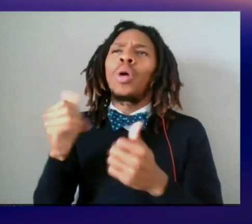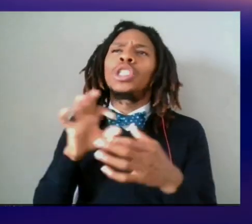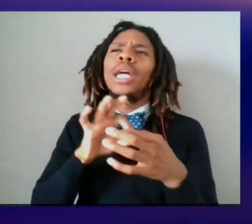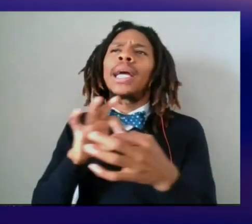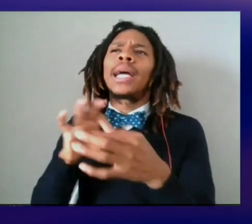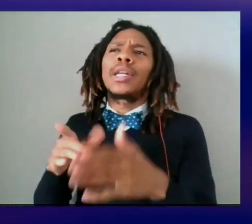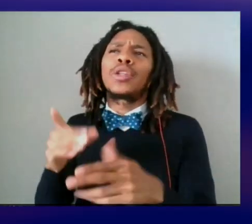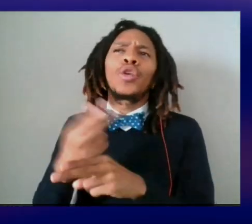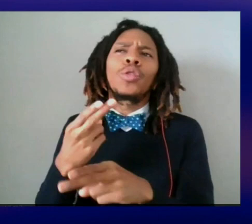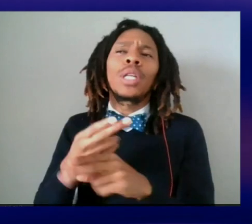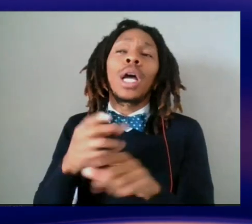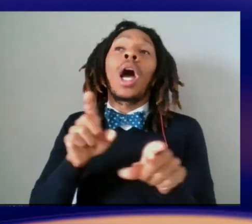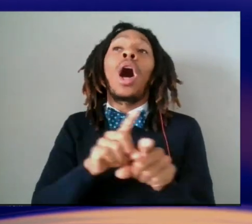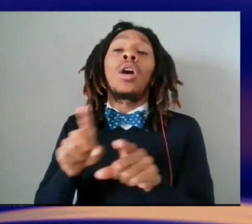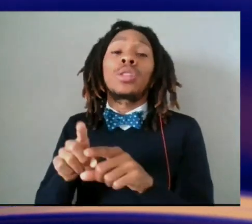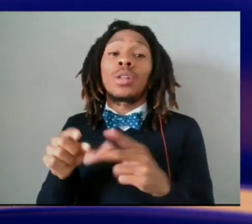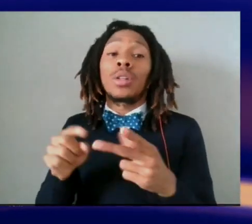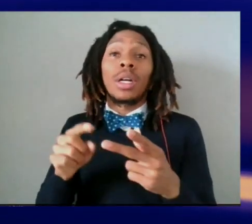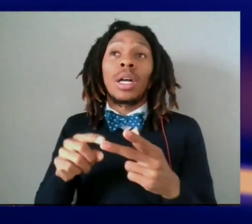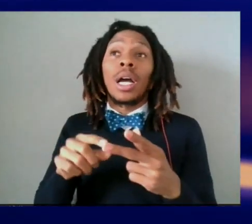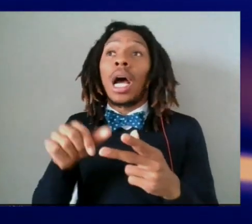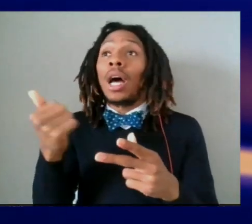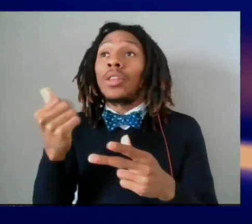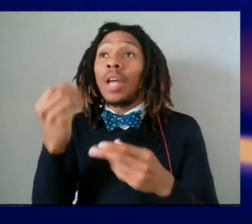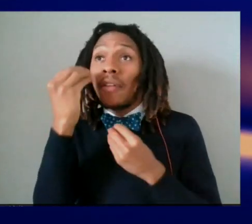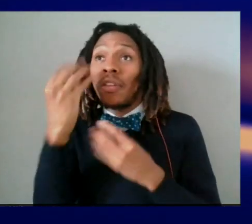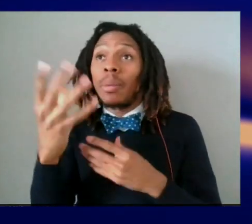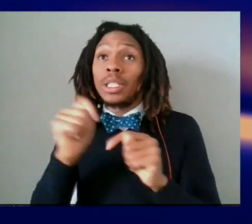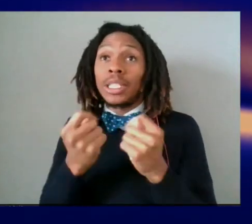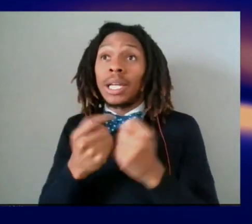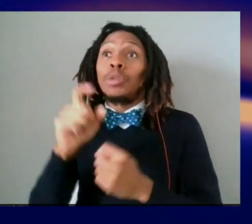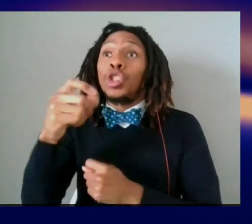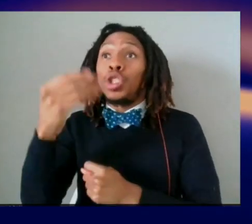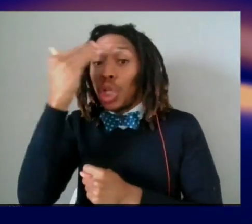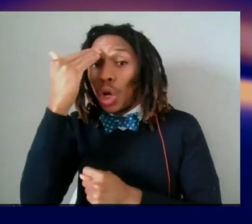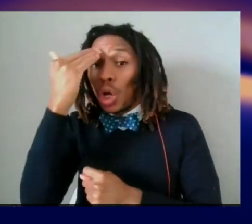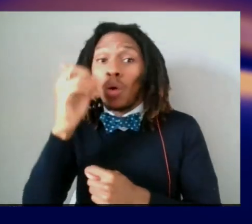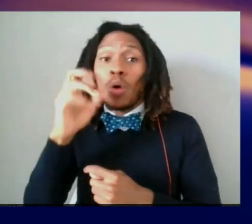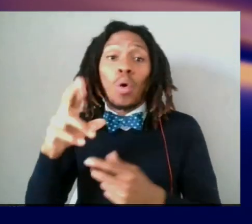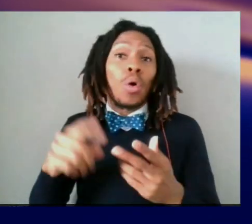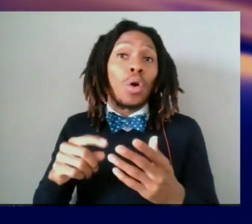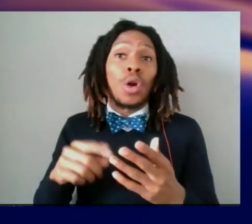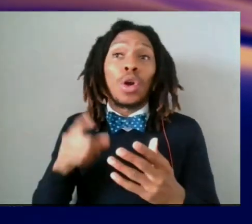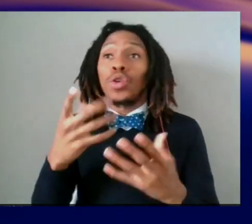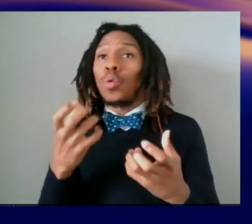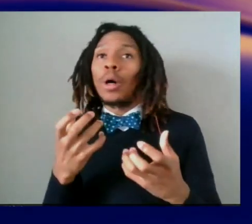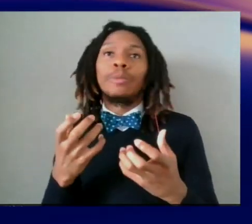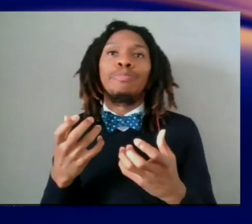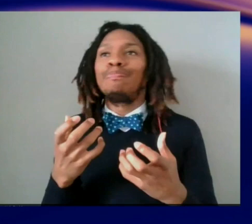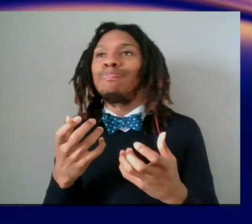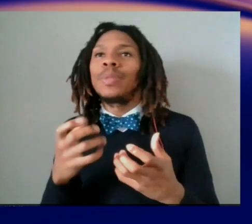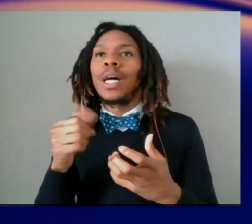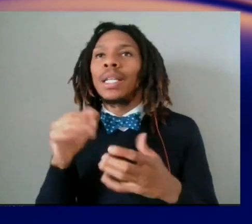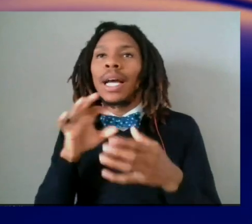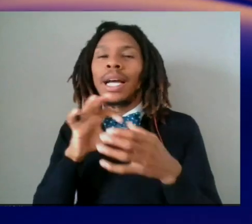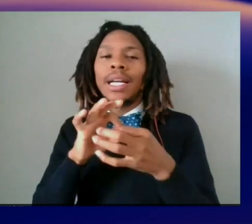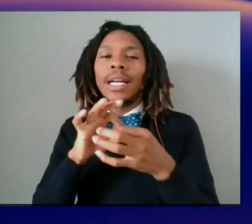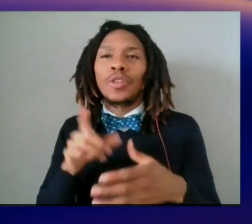And if there's any other information that the team should know or if there's any other connectors that you think should be included